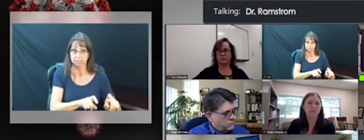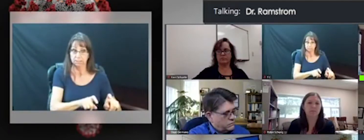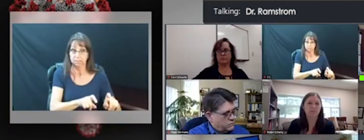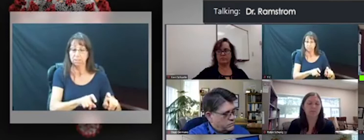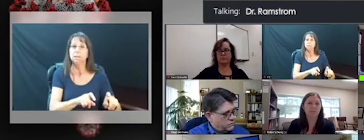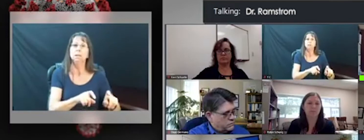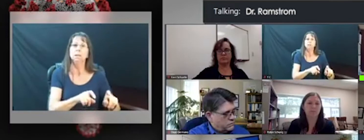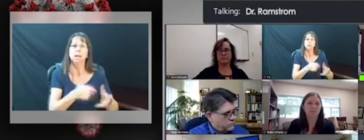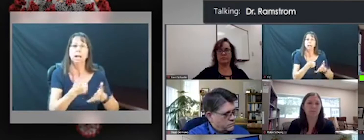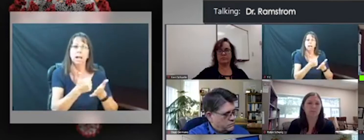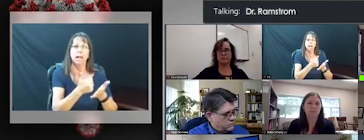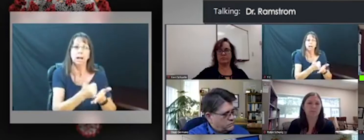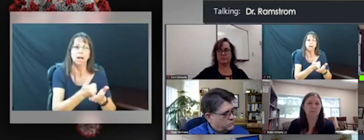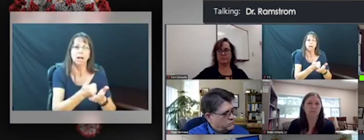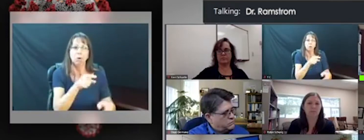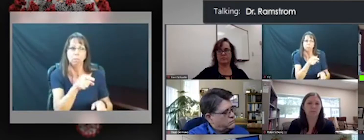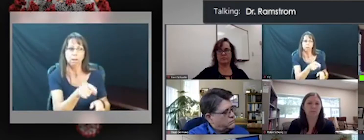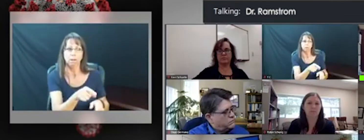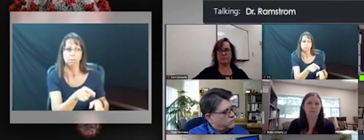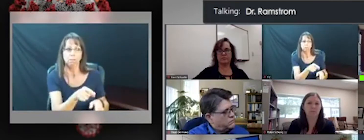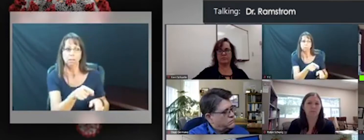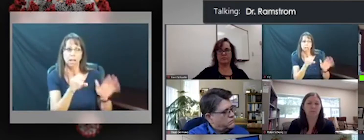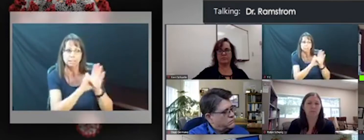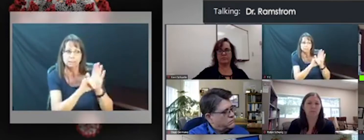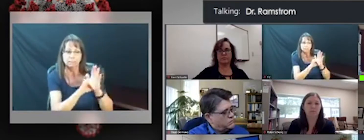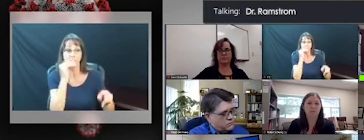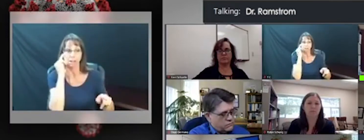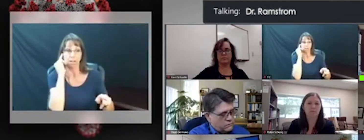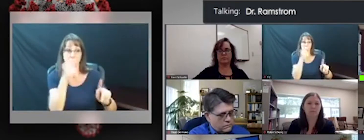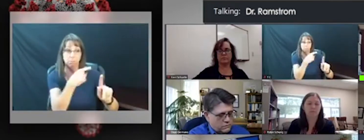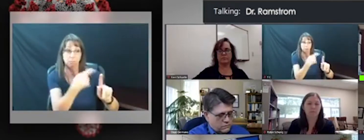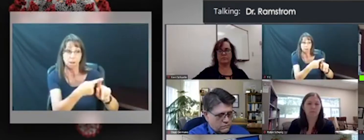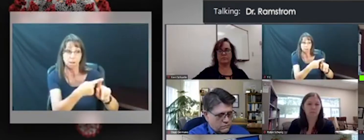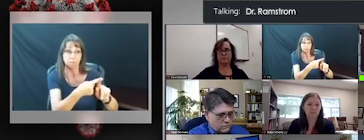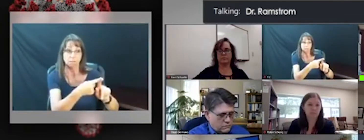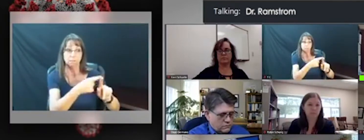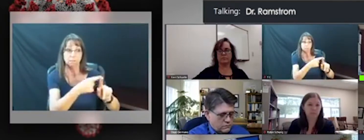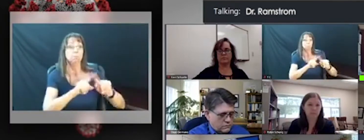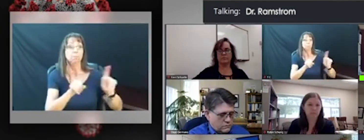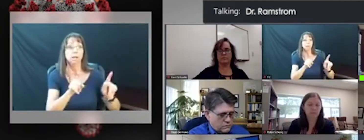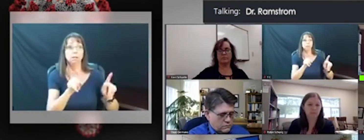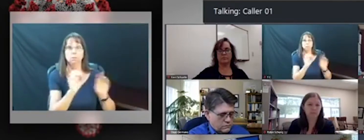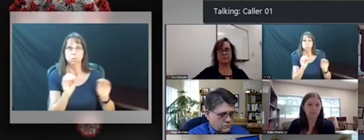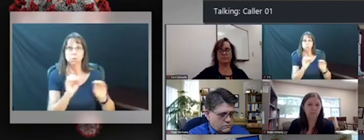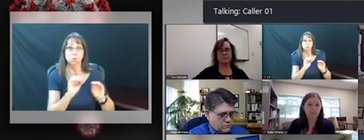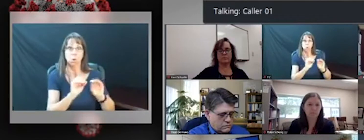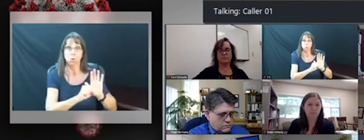might be sources. So, I'm sorry I don't have the total number right in front of me right now.